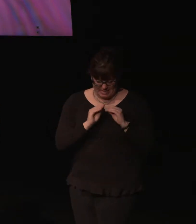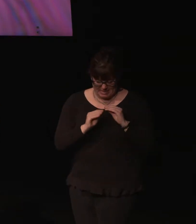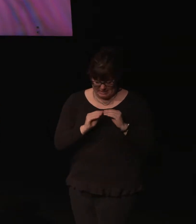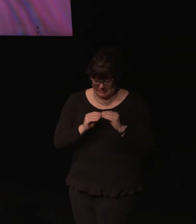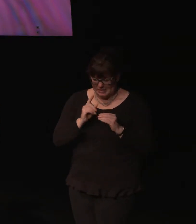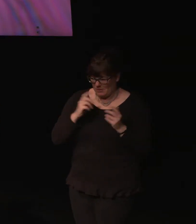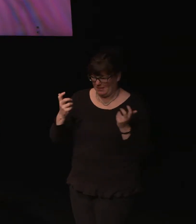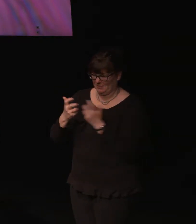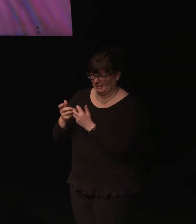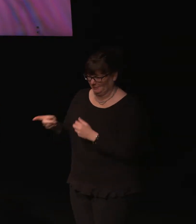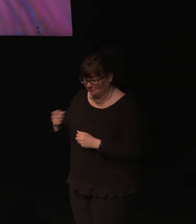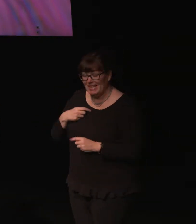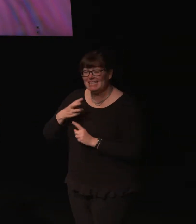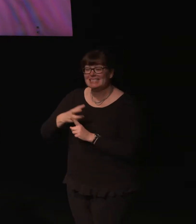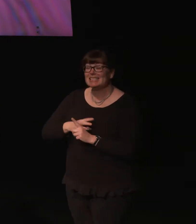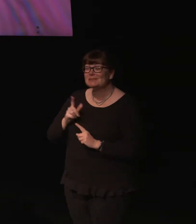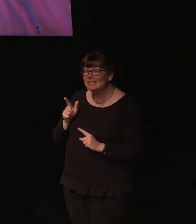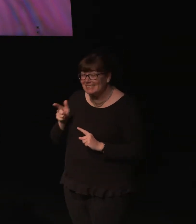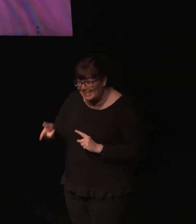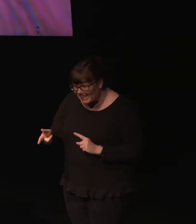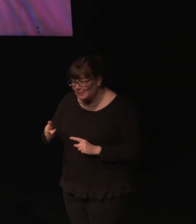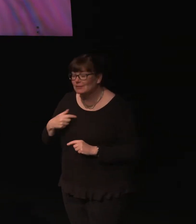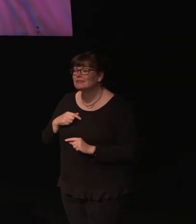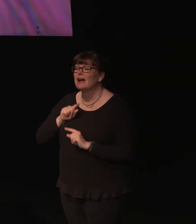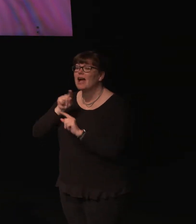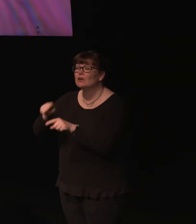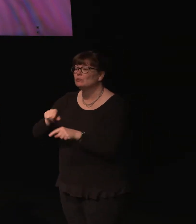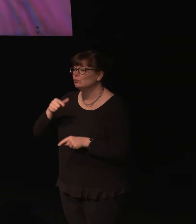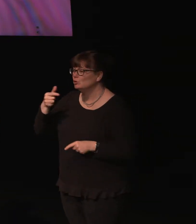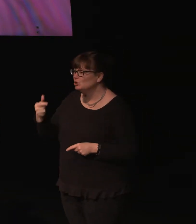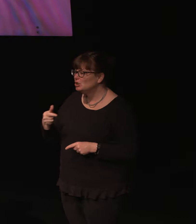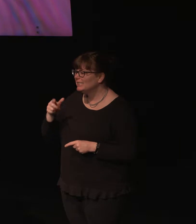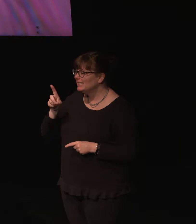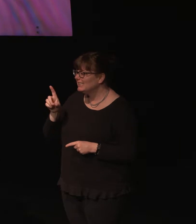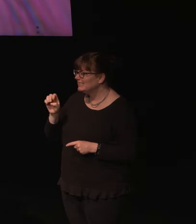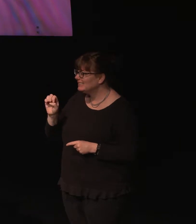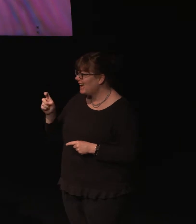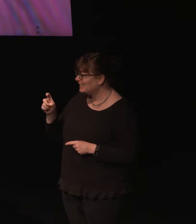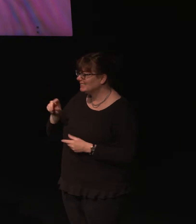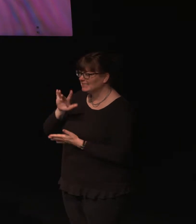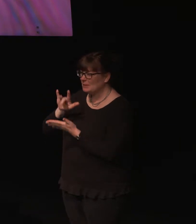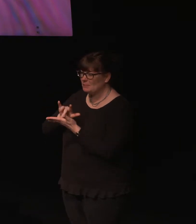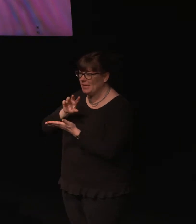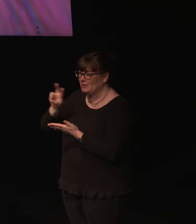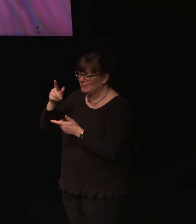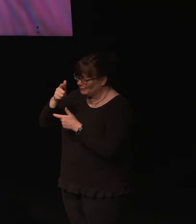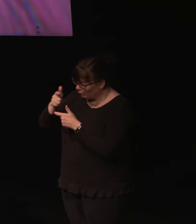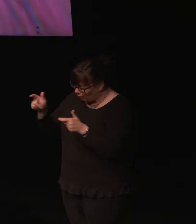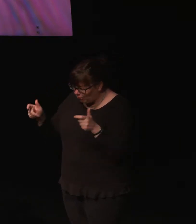Six months after that, I am at GDEX, which is the Midwest's largest game development expo.